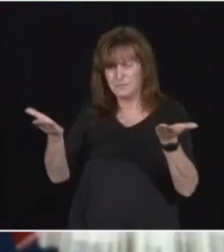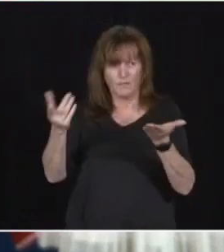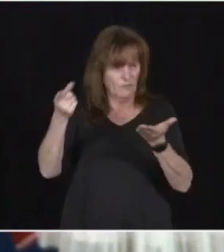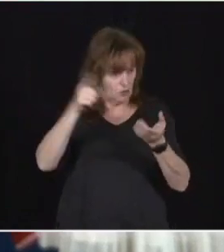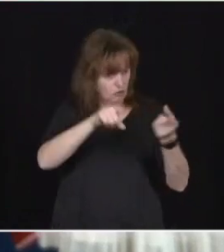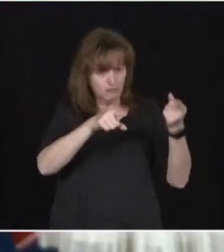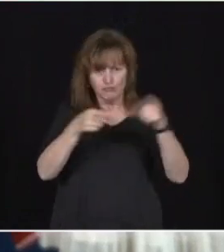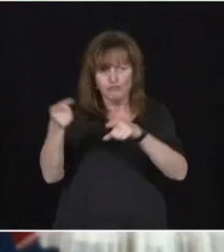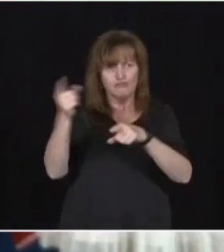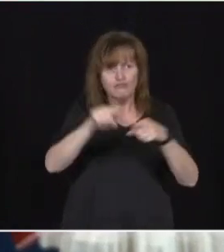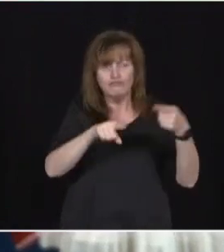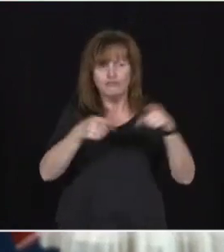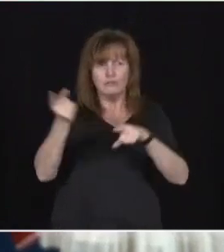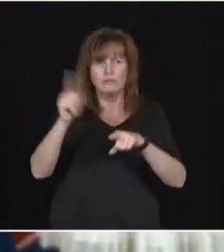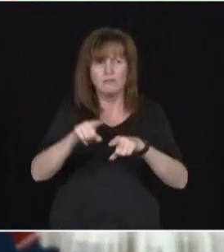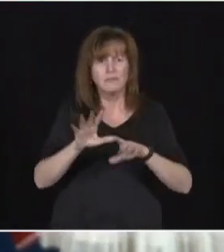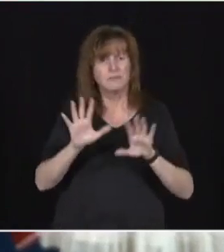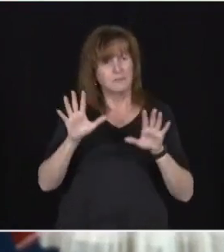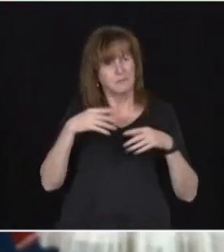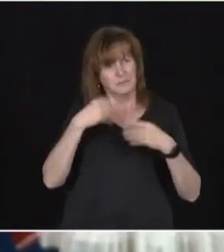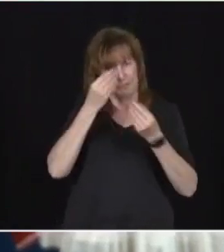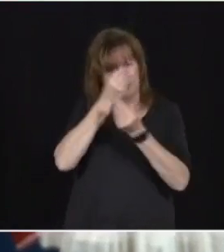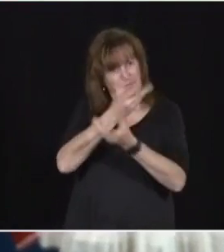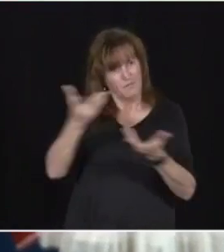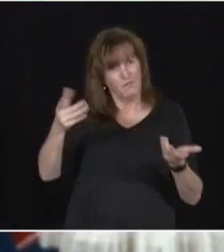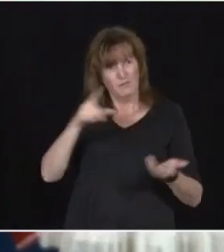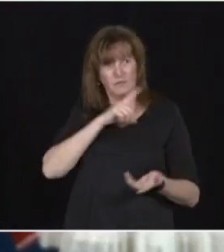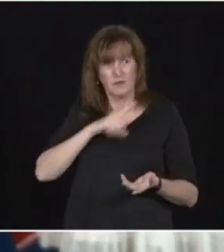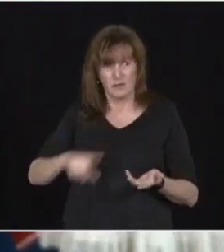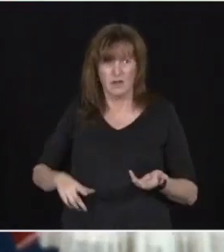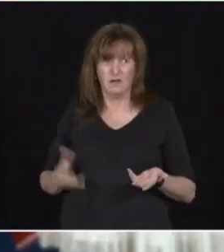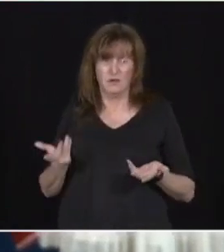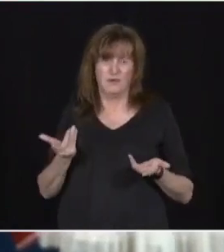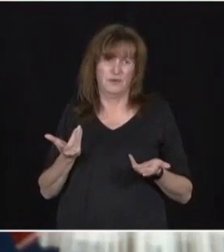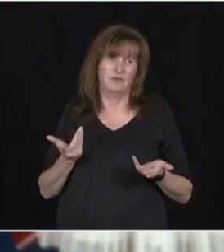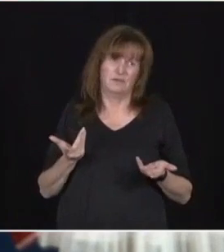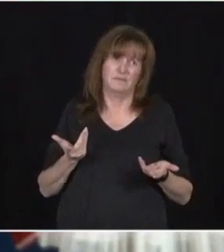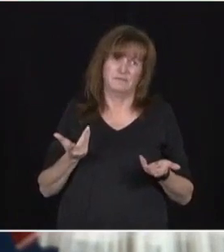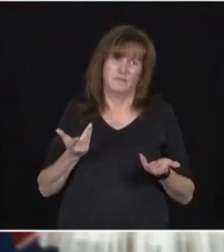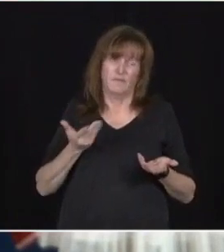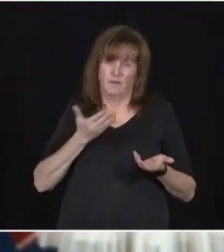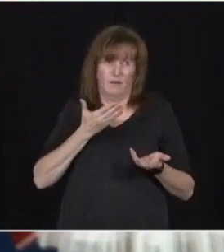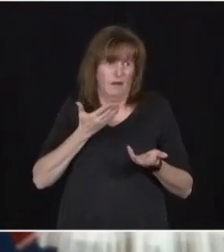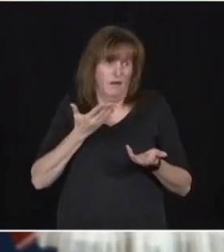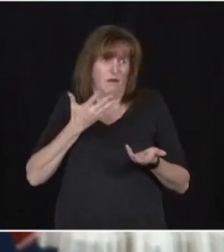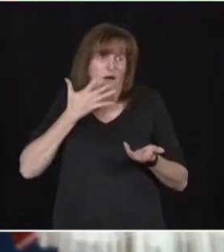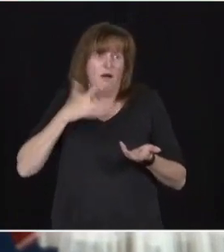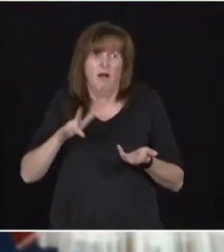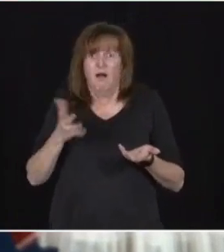I want to make sure people work things out and I always said to the landlords, it's better to have someone in